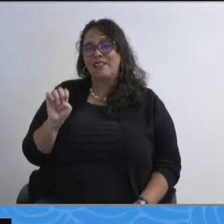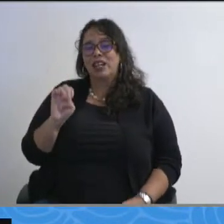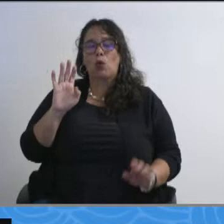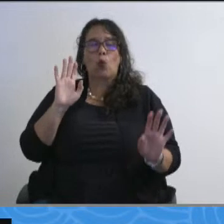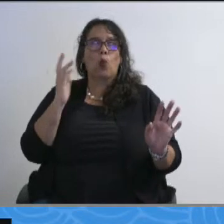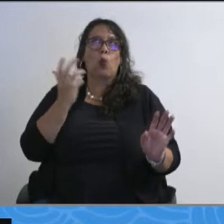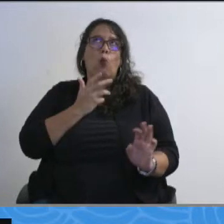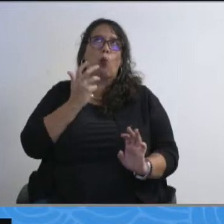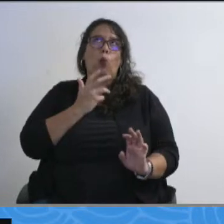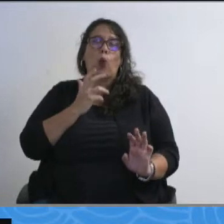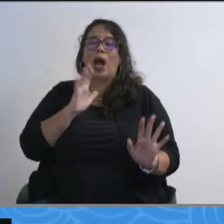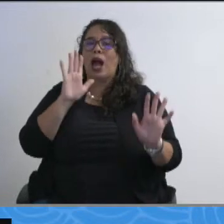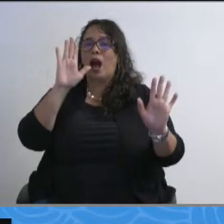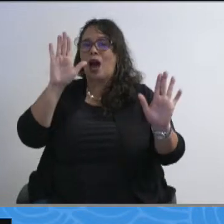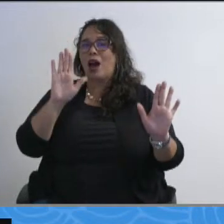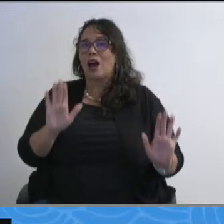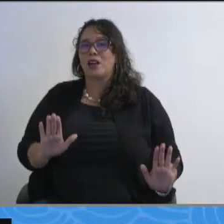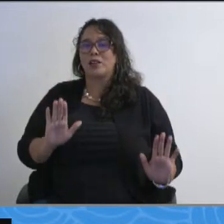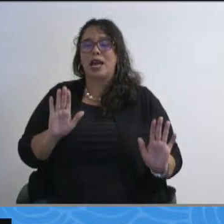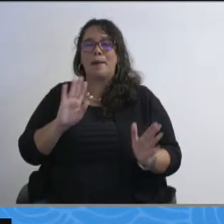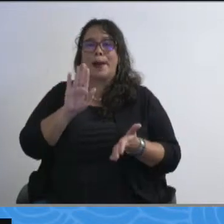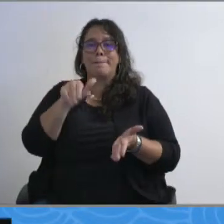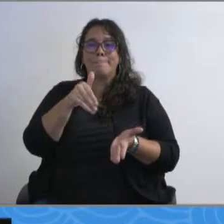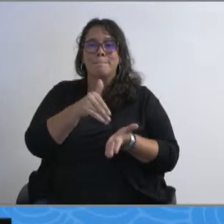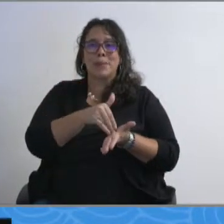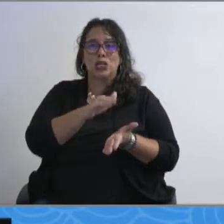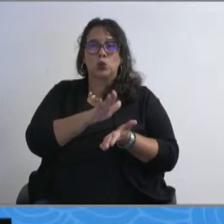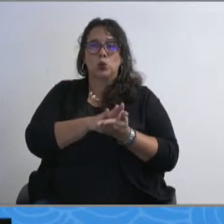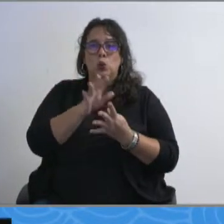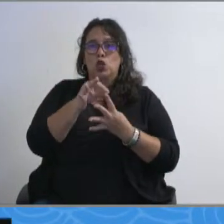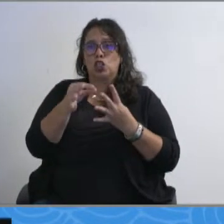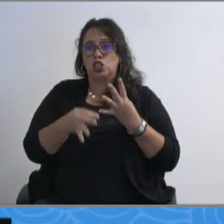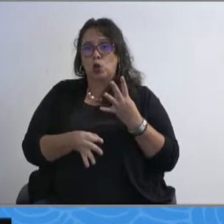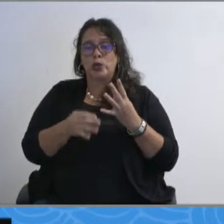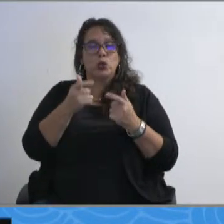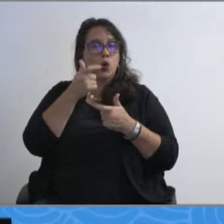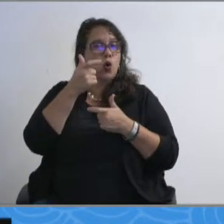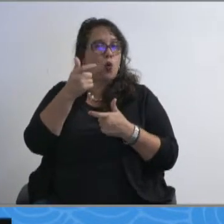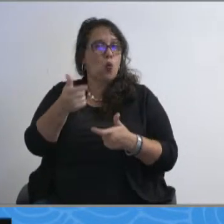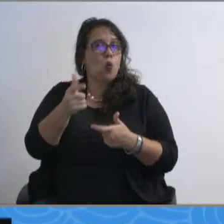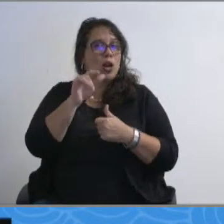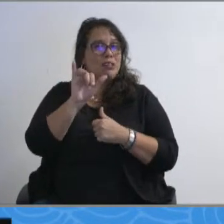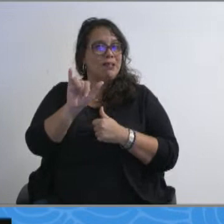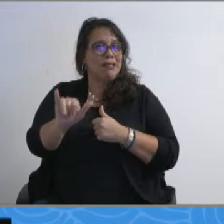information session about Middle School Choice. And so, you can watch that virtual parent meeting here.